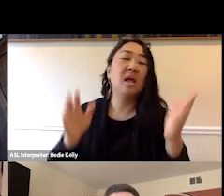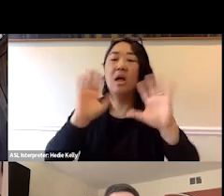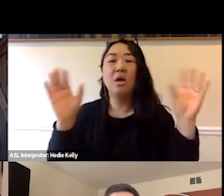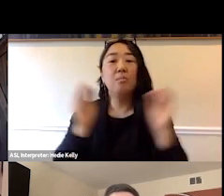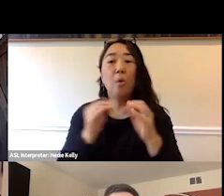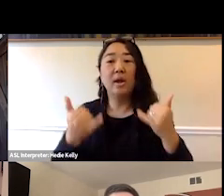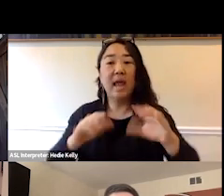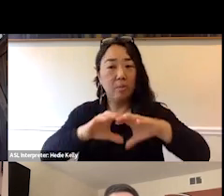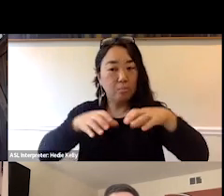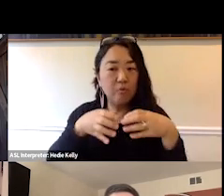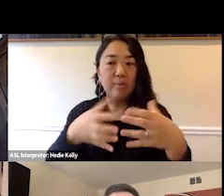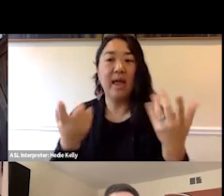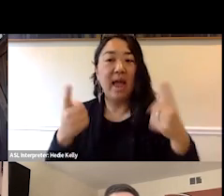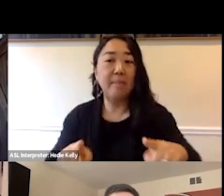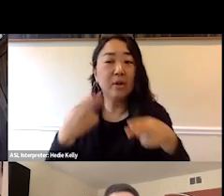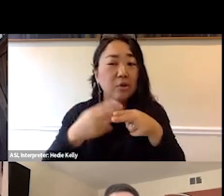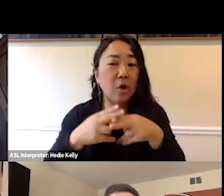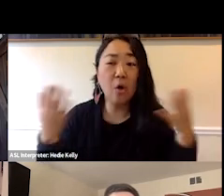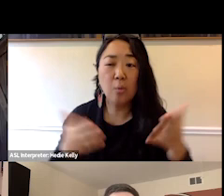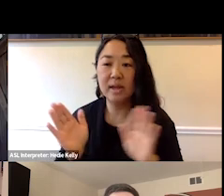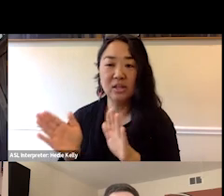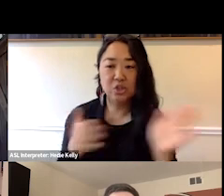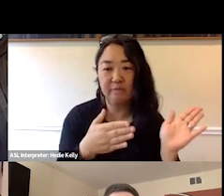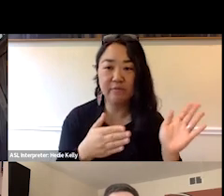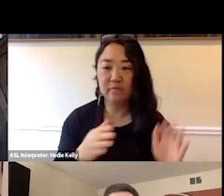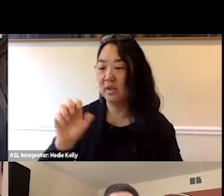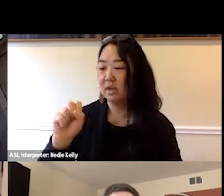I don't know if you've heard that term before, Katie,